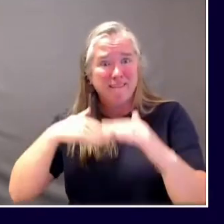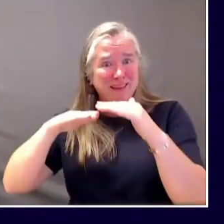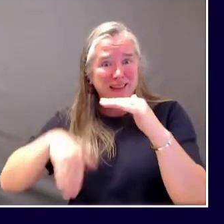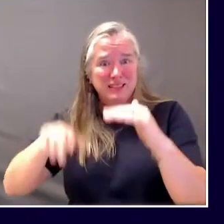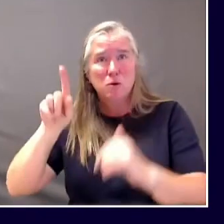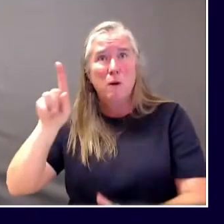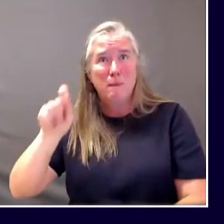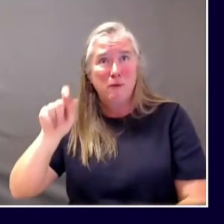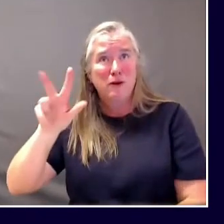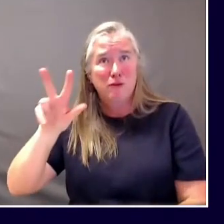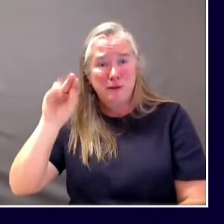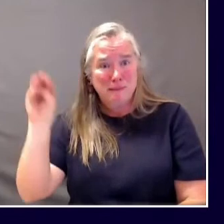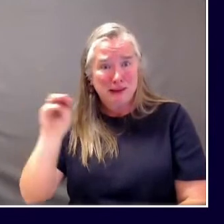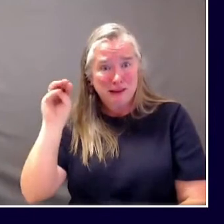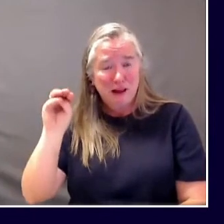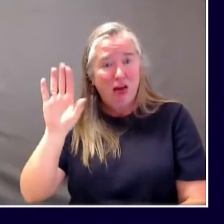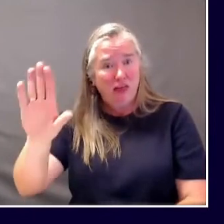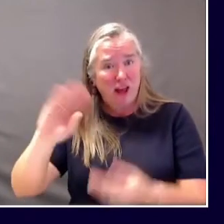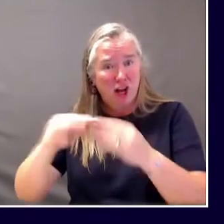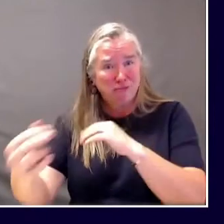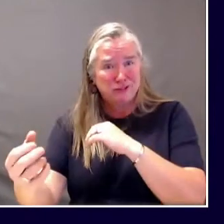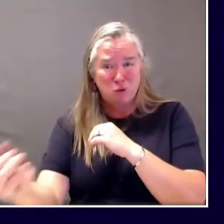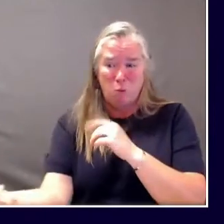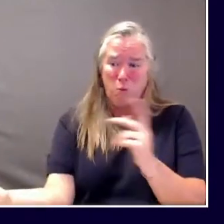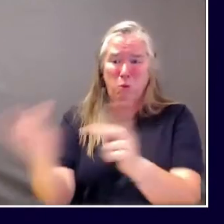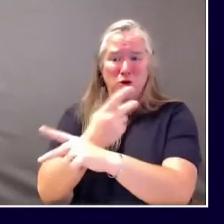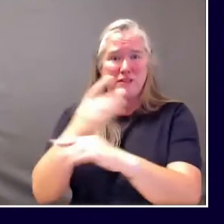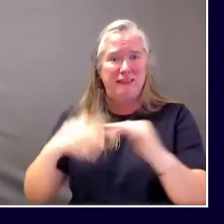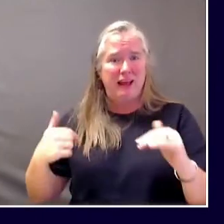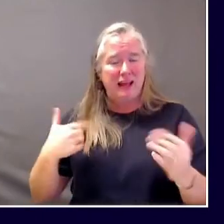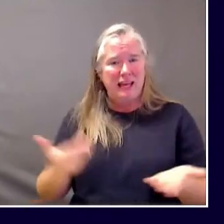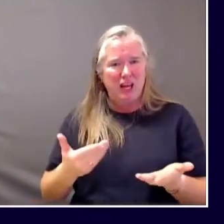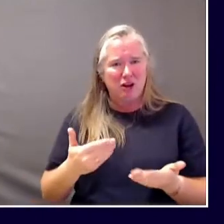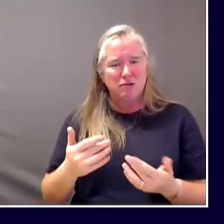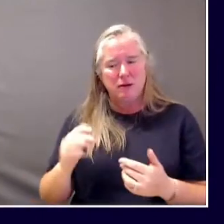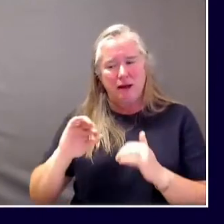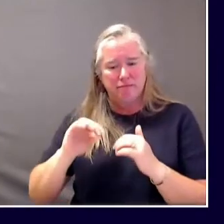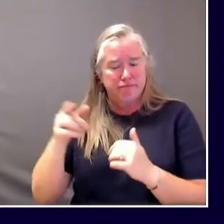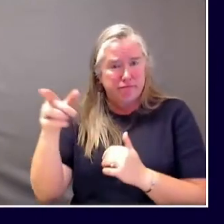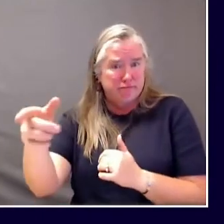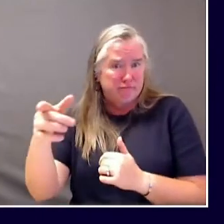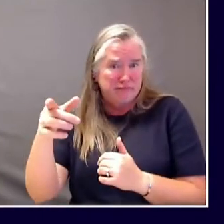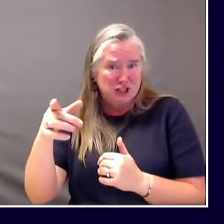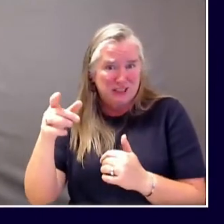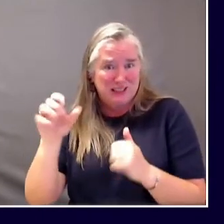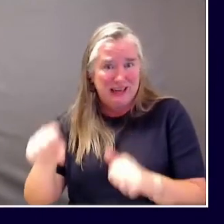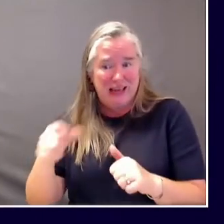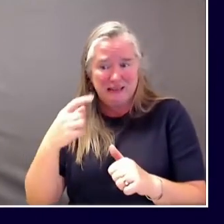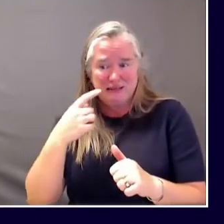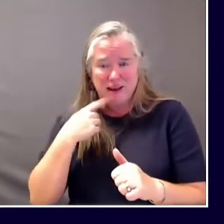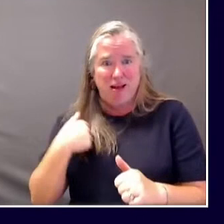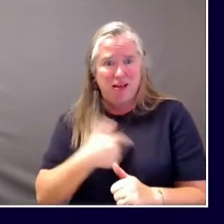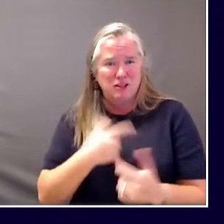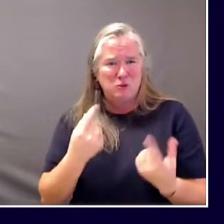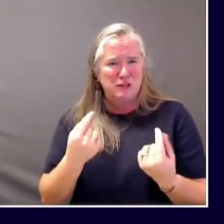I'm not gonna get revised but I don't think he's in a good